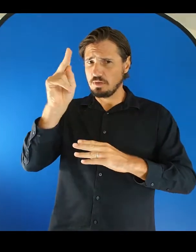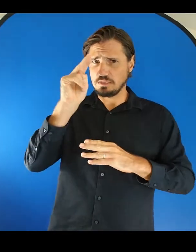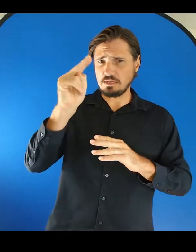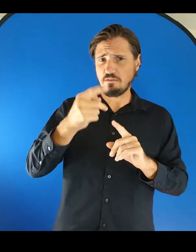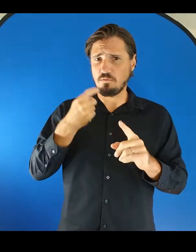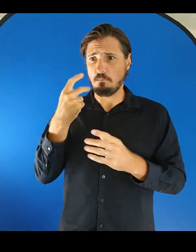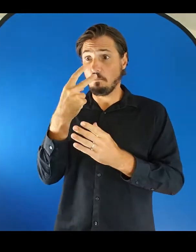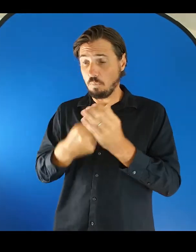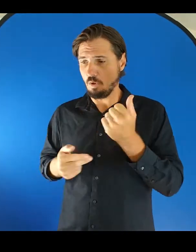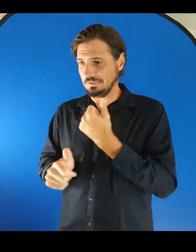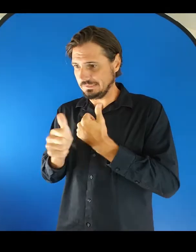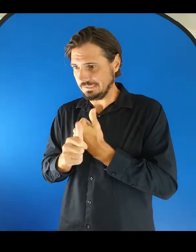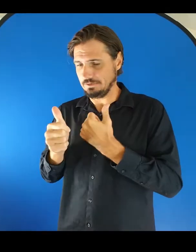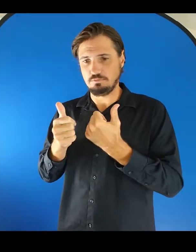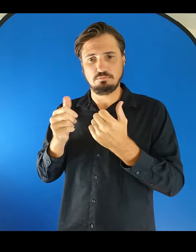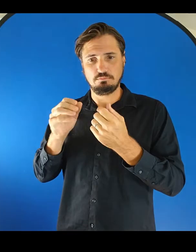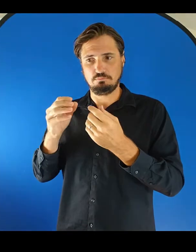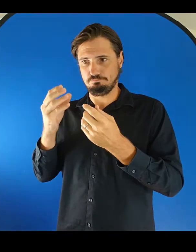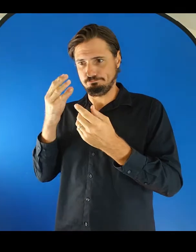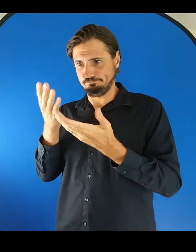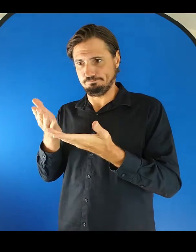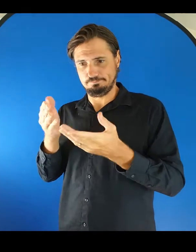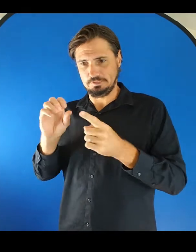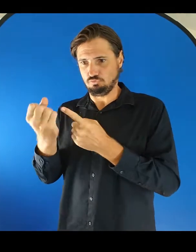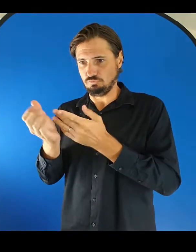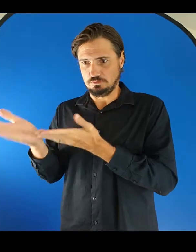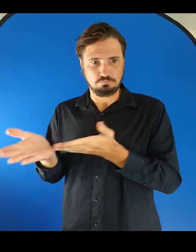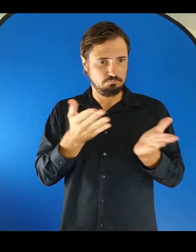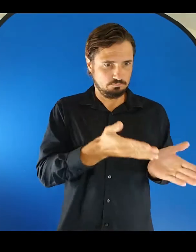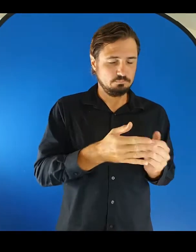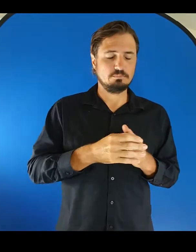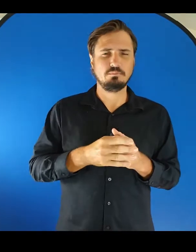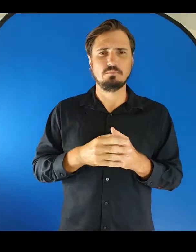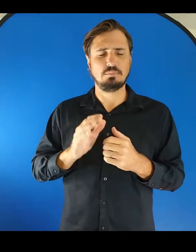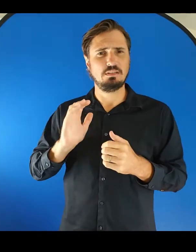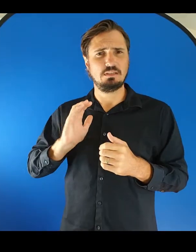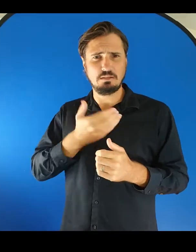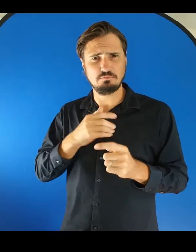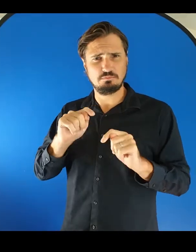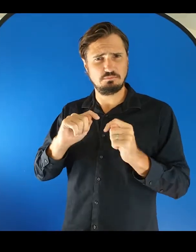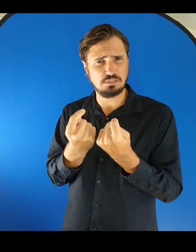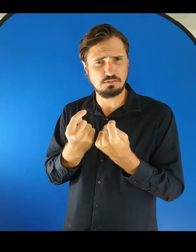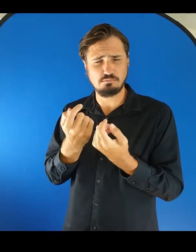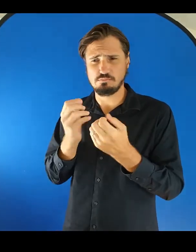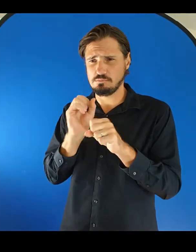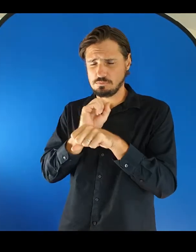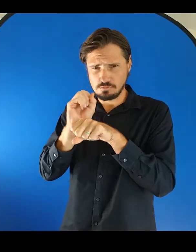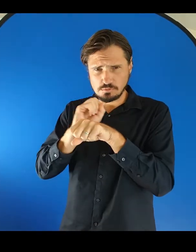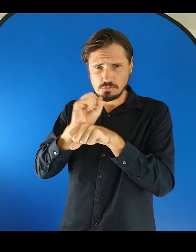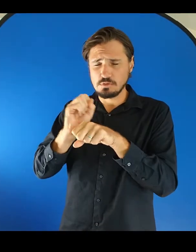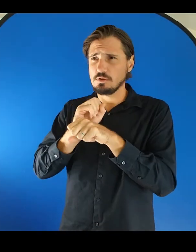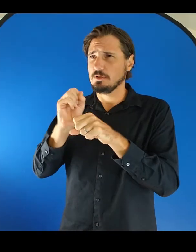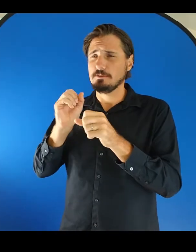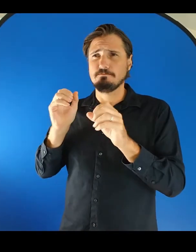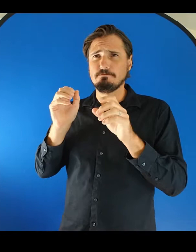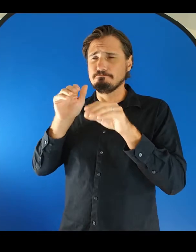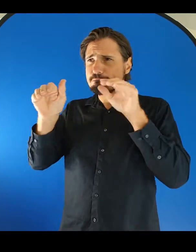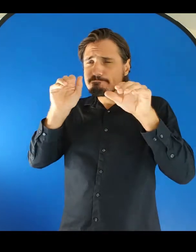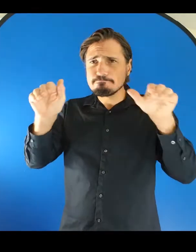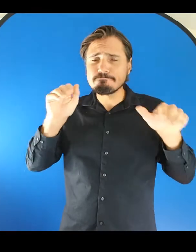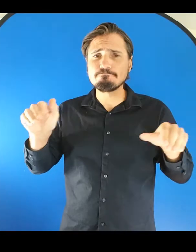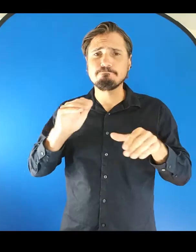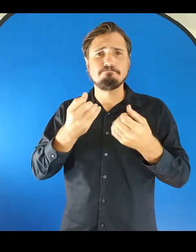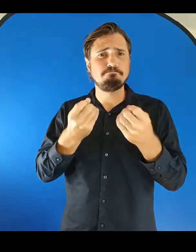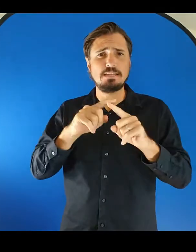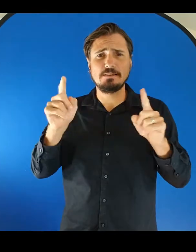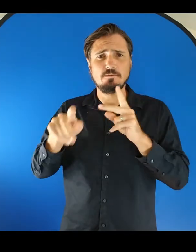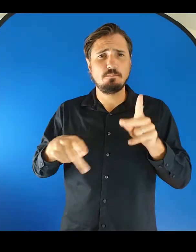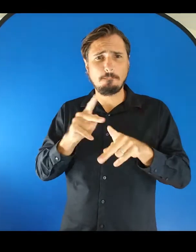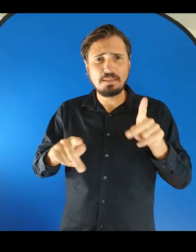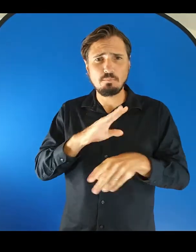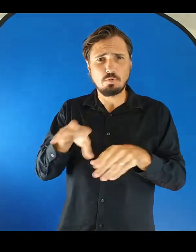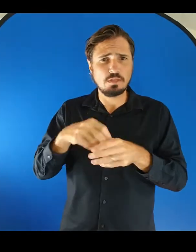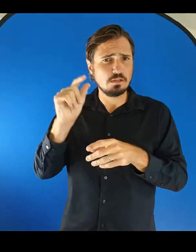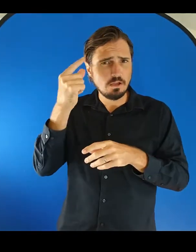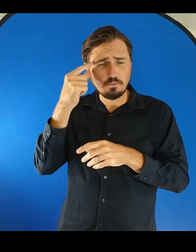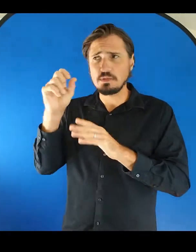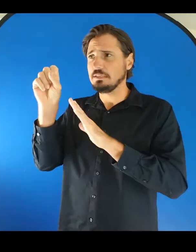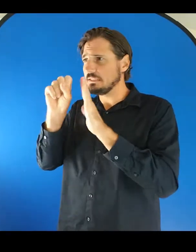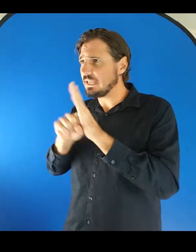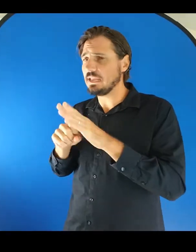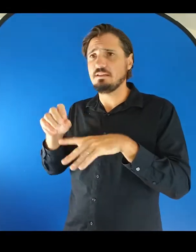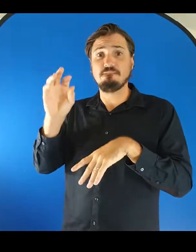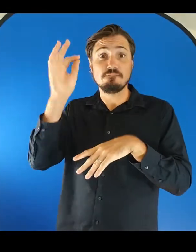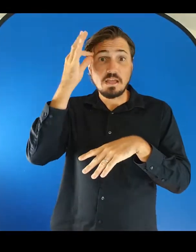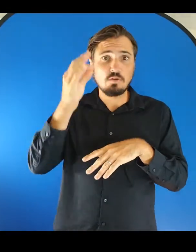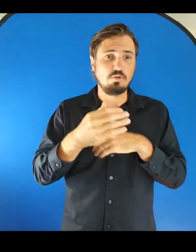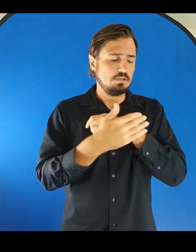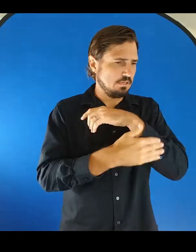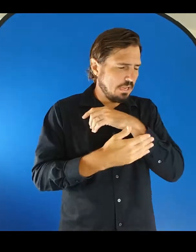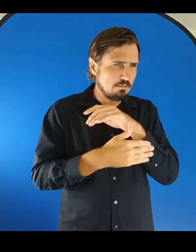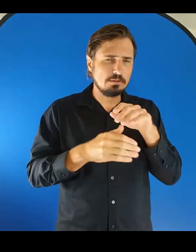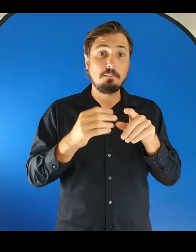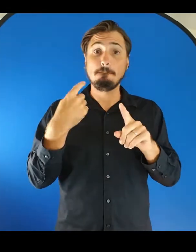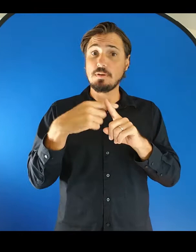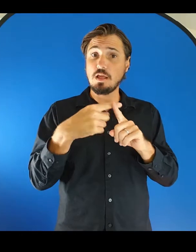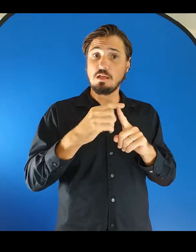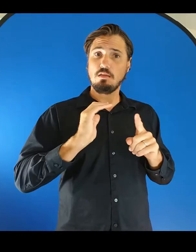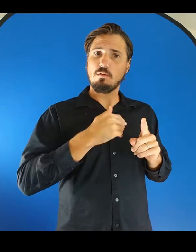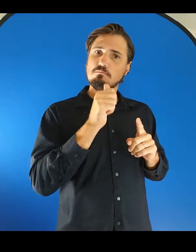Our IMT, is working in close coordination and leveraging the whole of government – federal, state and county – as well as our community based and private sector partners,